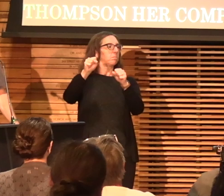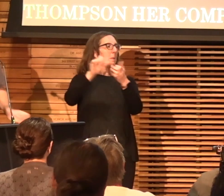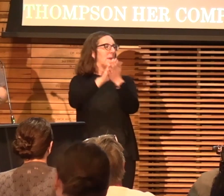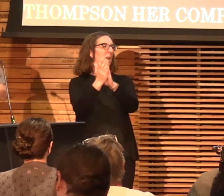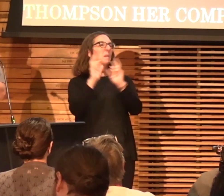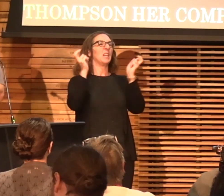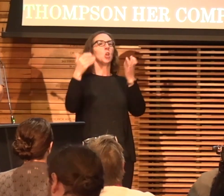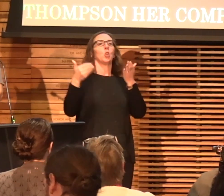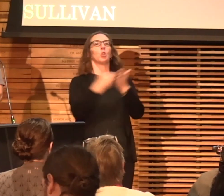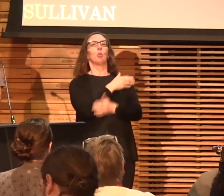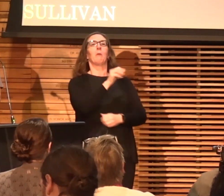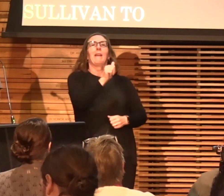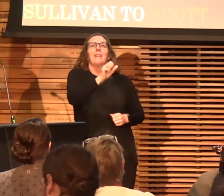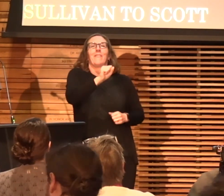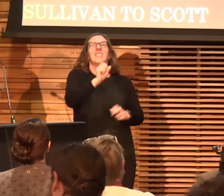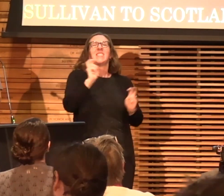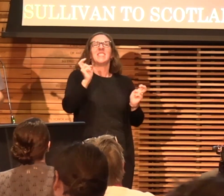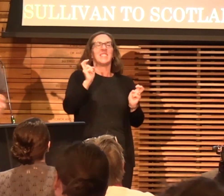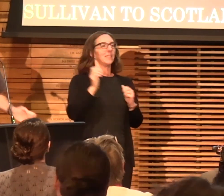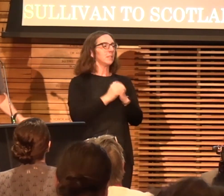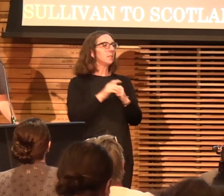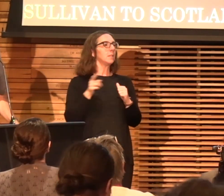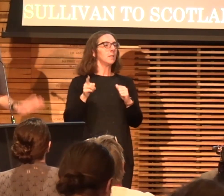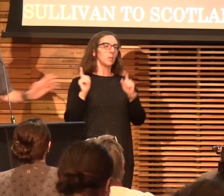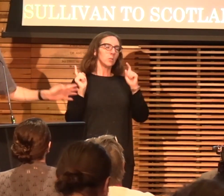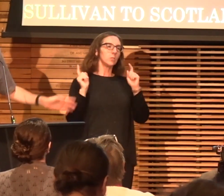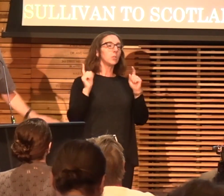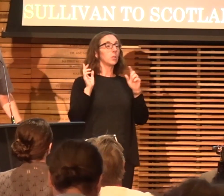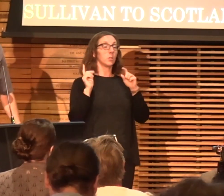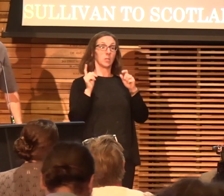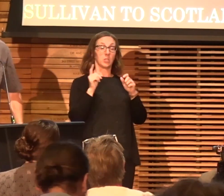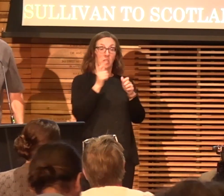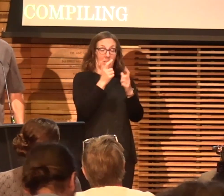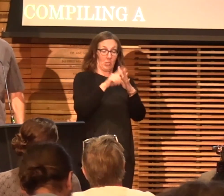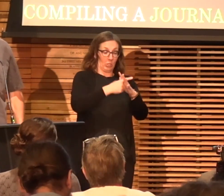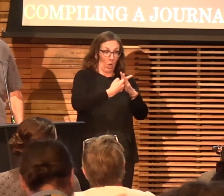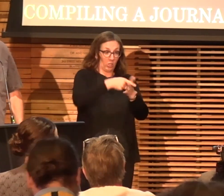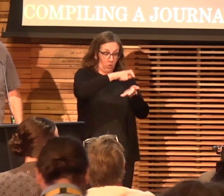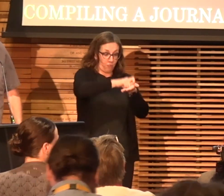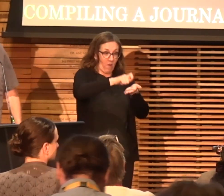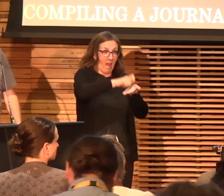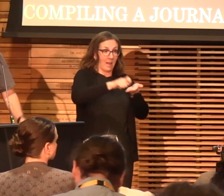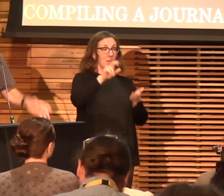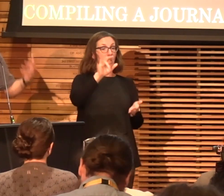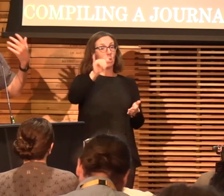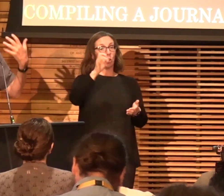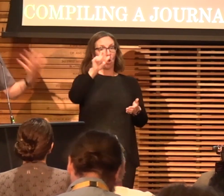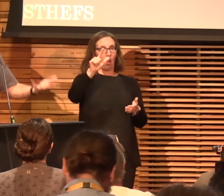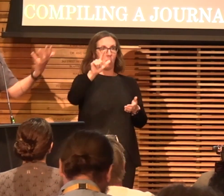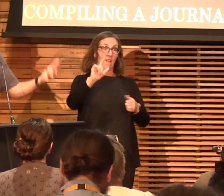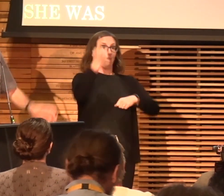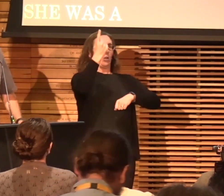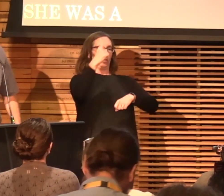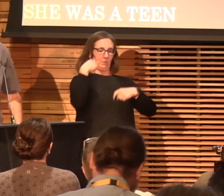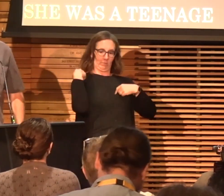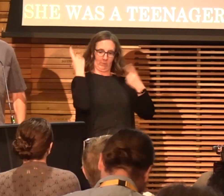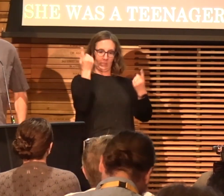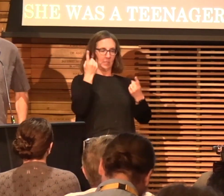On the ship she begins compiling a journal, the first journal since she was a teenager, putting down her candid thoughts.